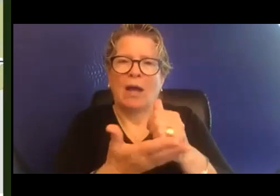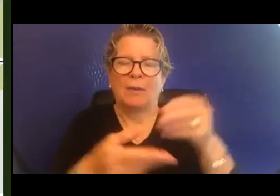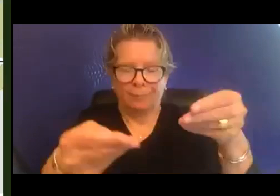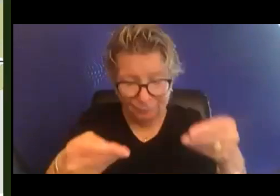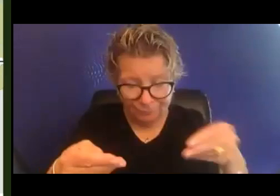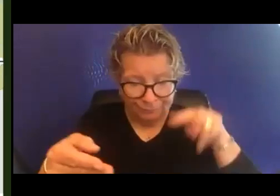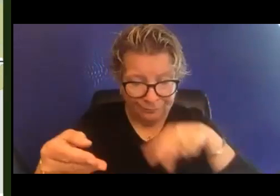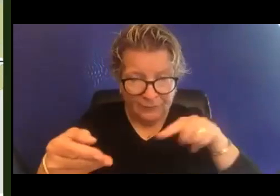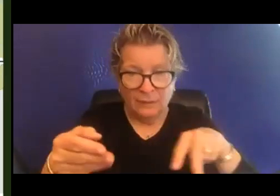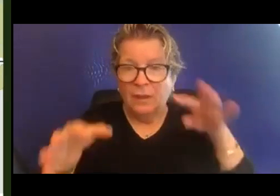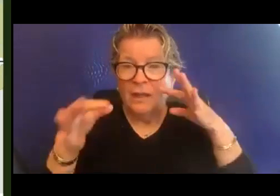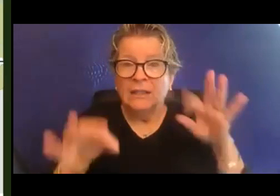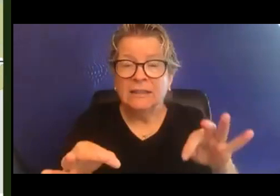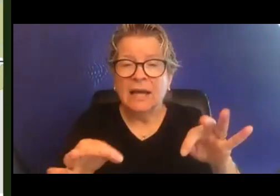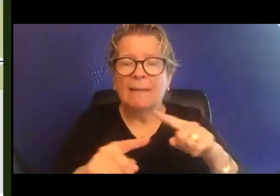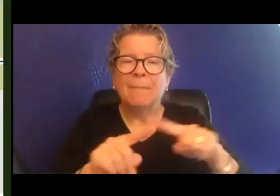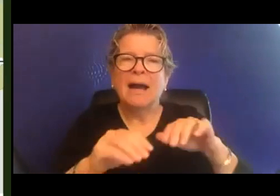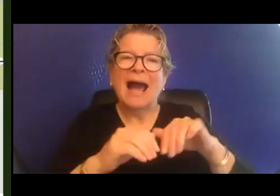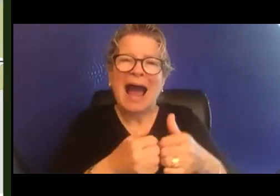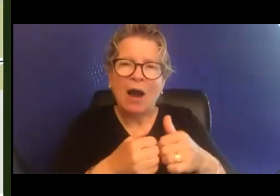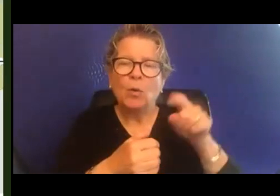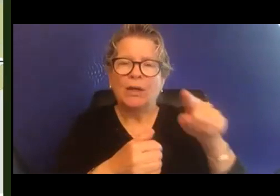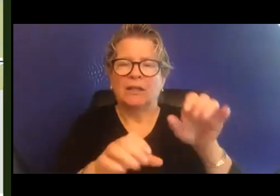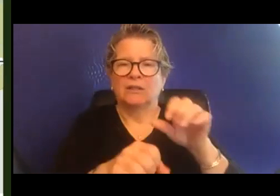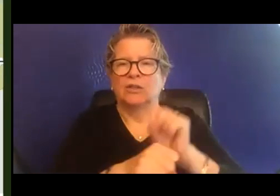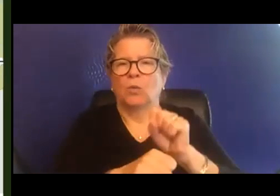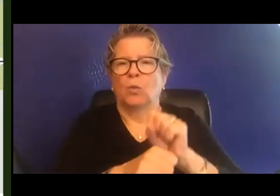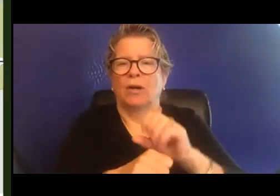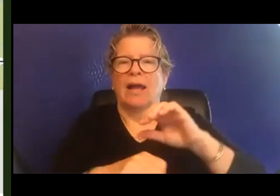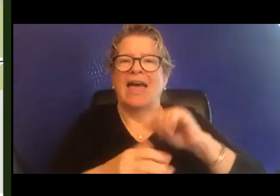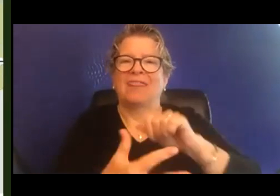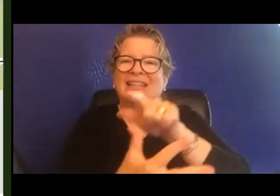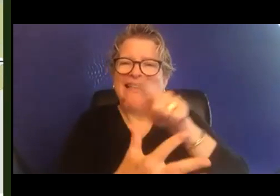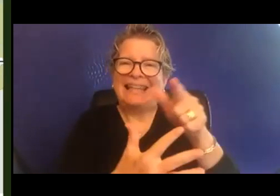exactly how he does the work is largely left up to him.